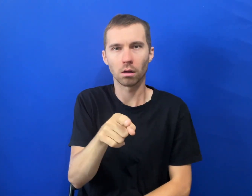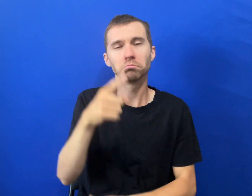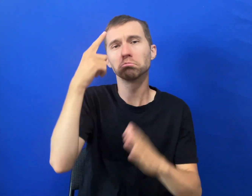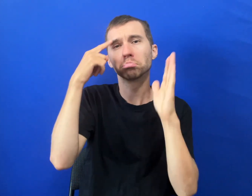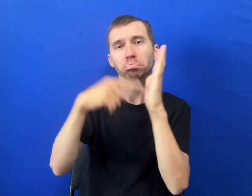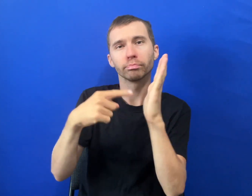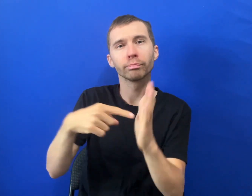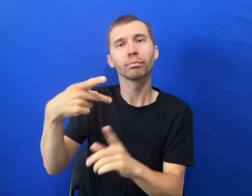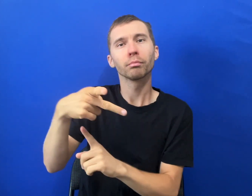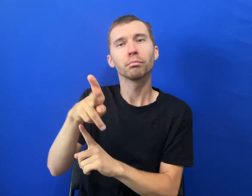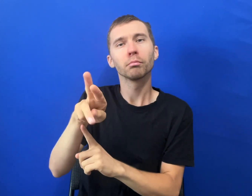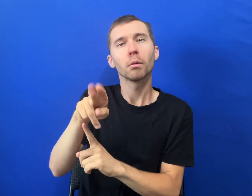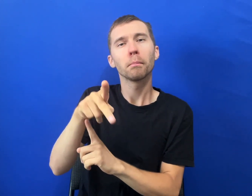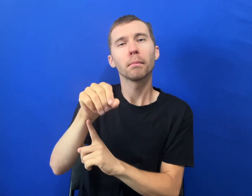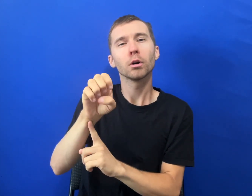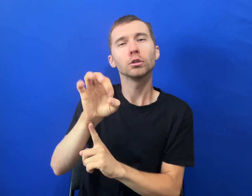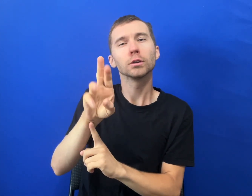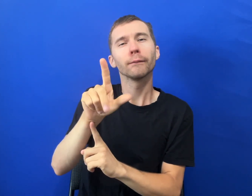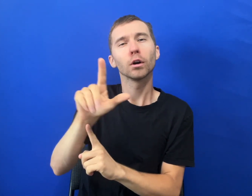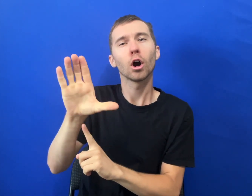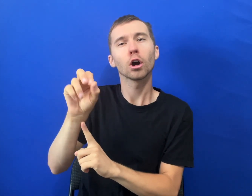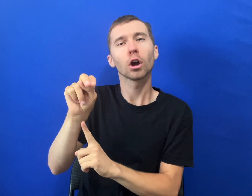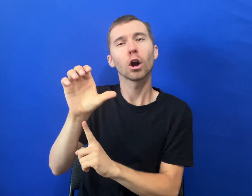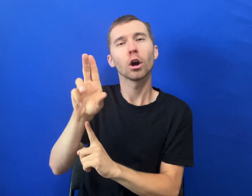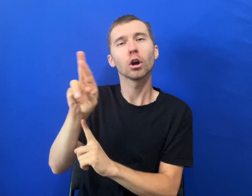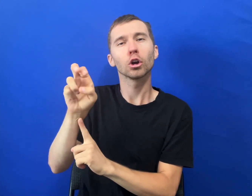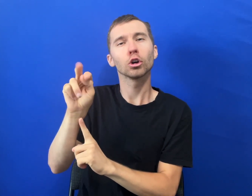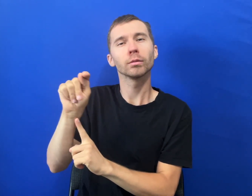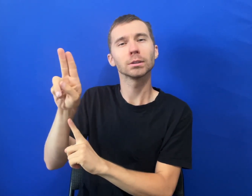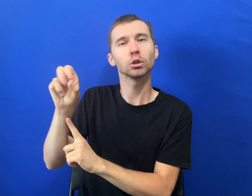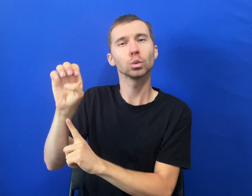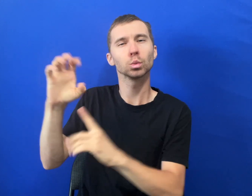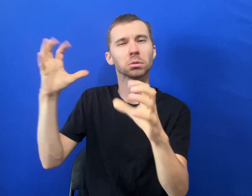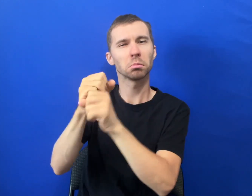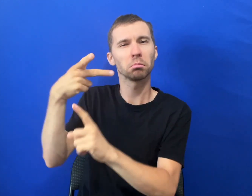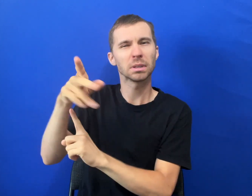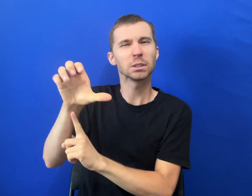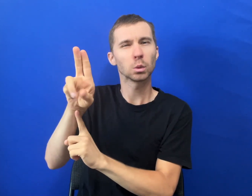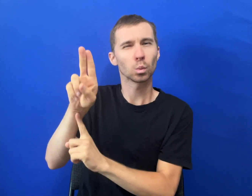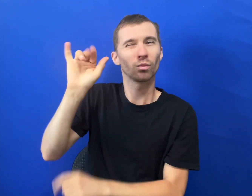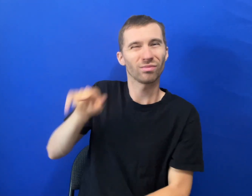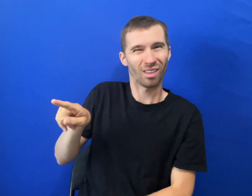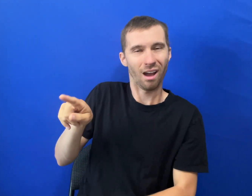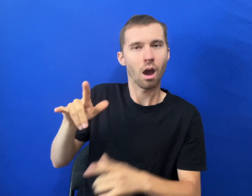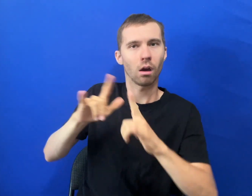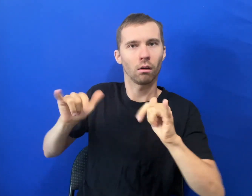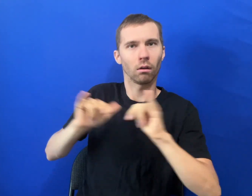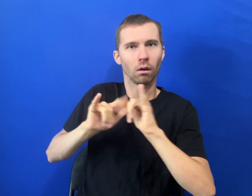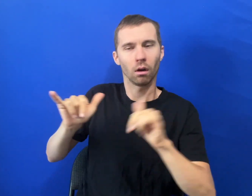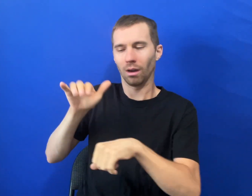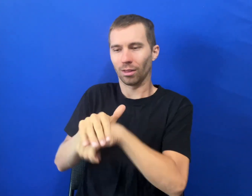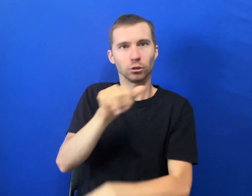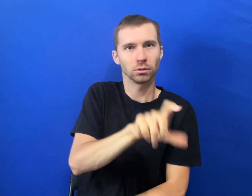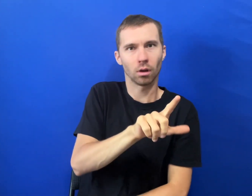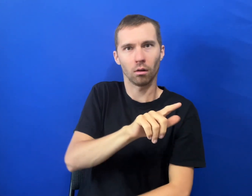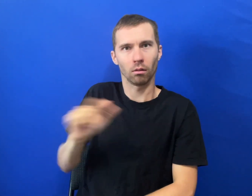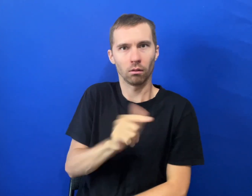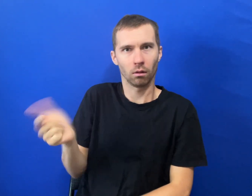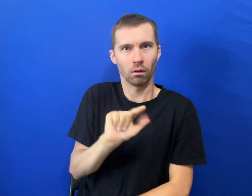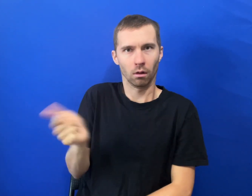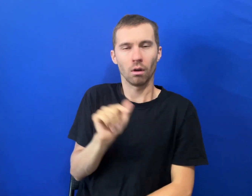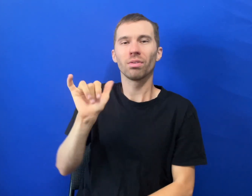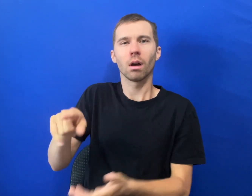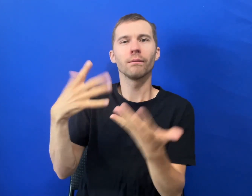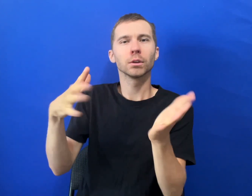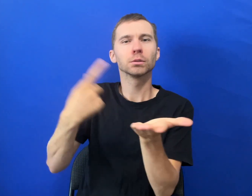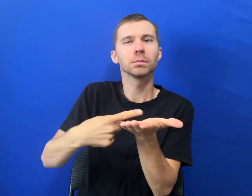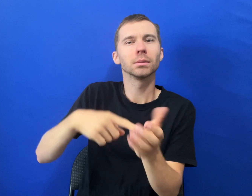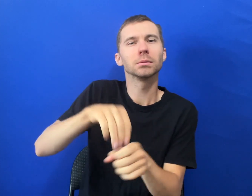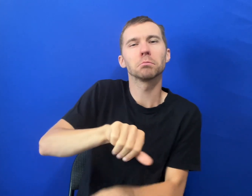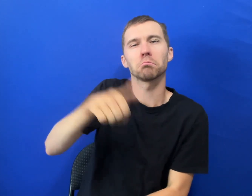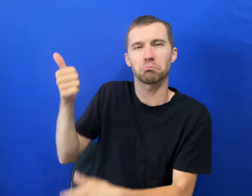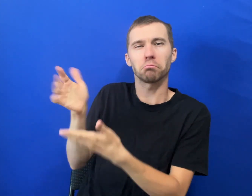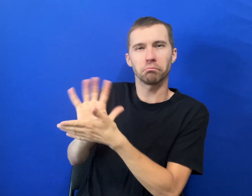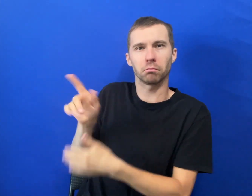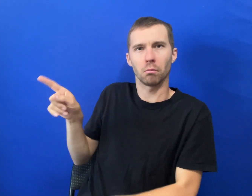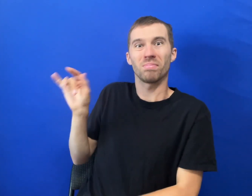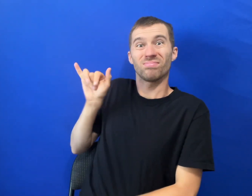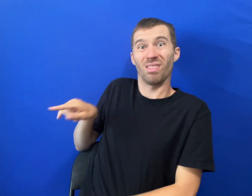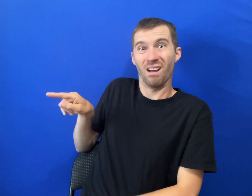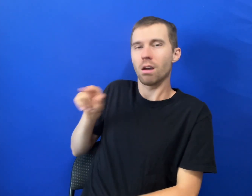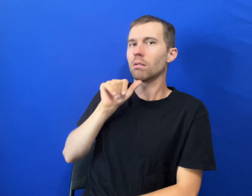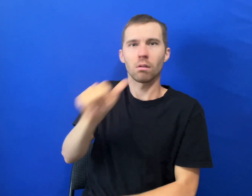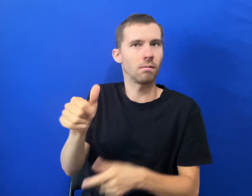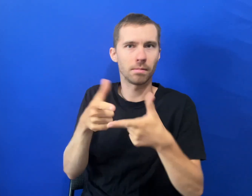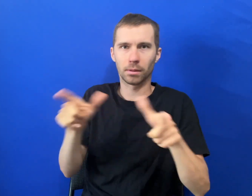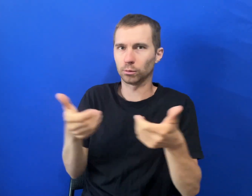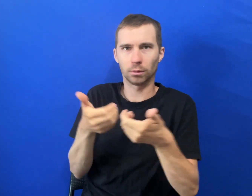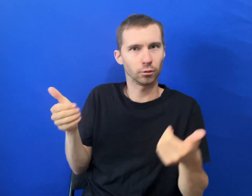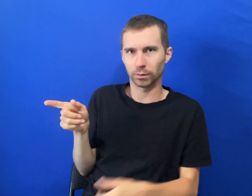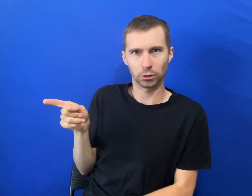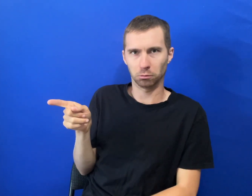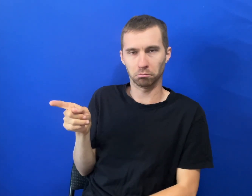For example, Purposeful Concurrent Use (PCU) is a rapid alternation between English and ASL -- more information about this is discussed in another video -- but you should know that PCU is NOT language separation.